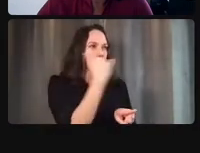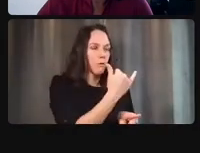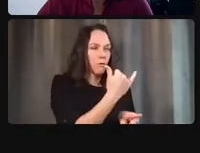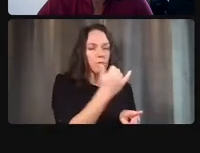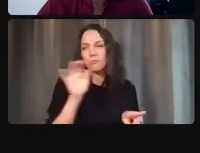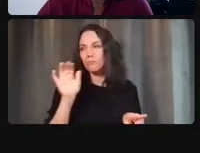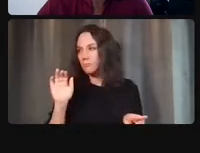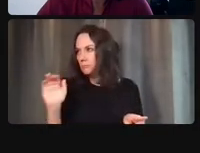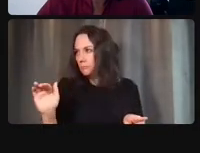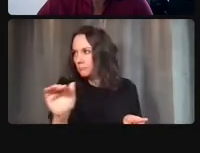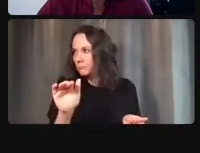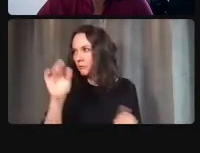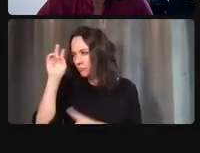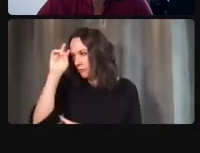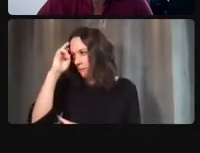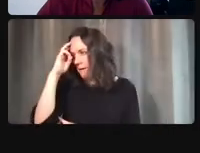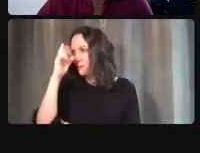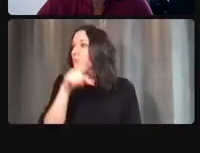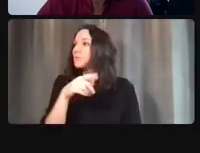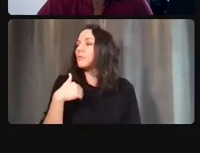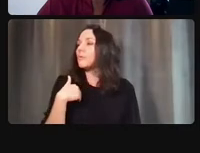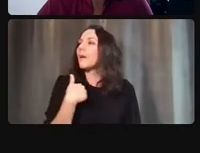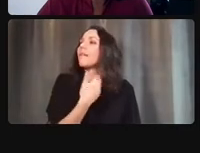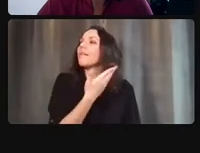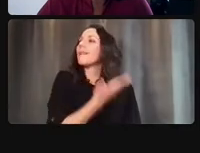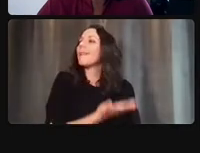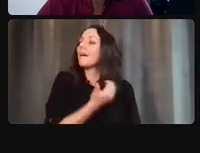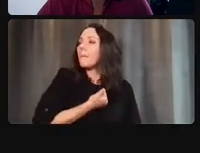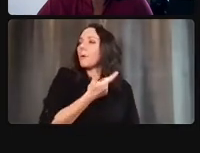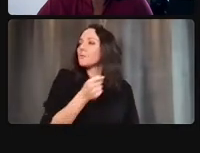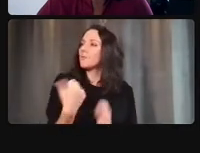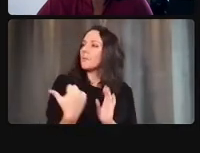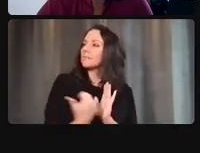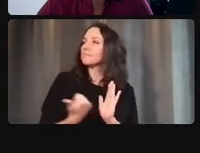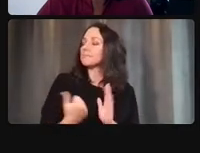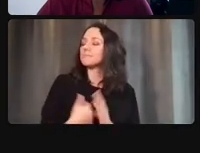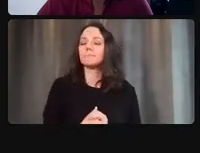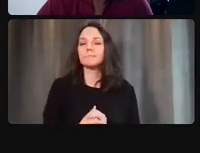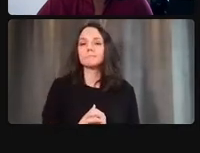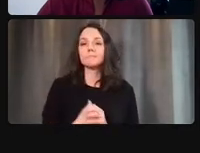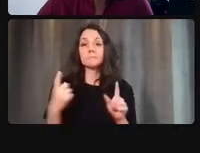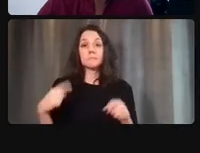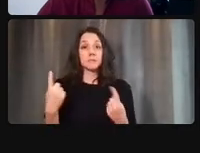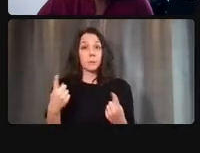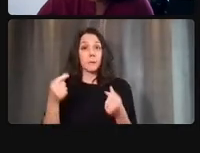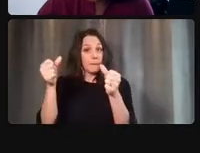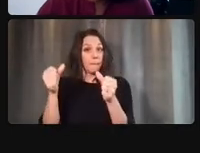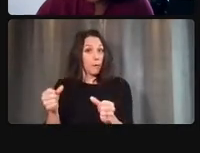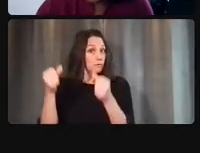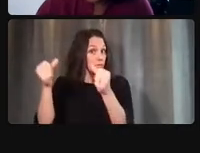And since we've been posting these, we've had about over 6700 total call